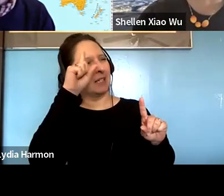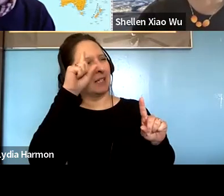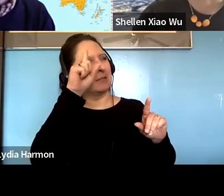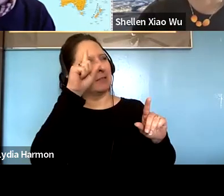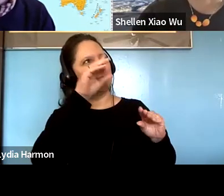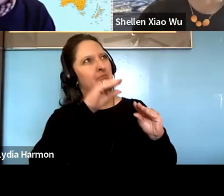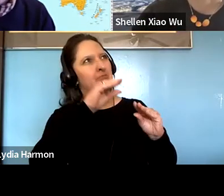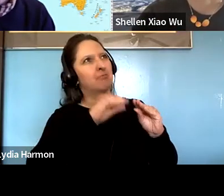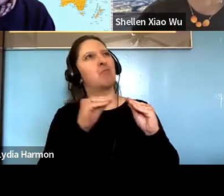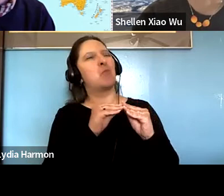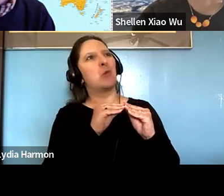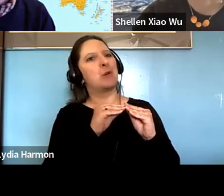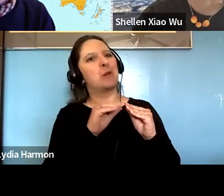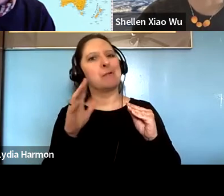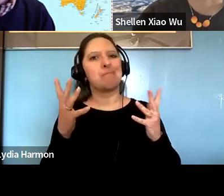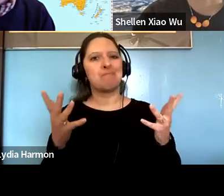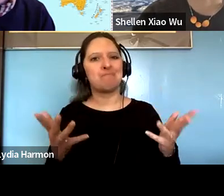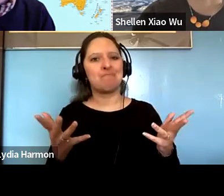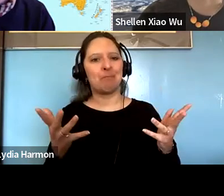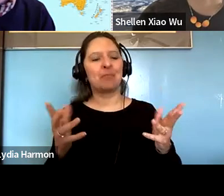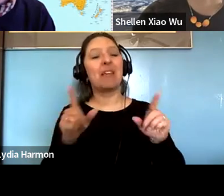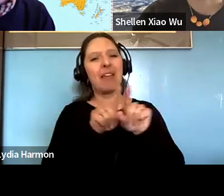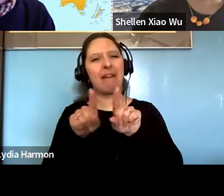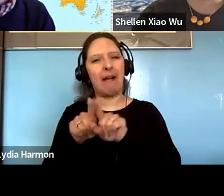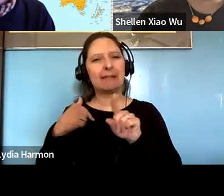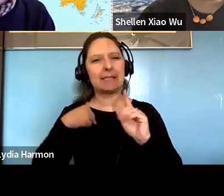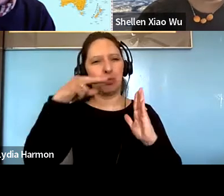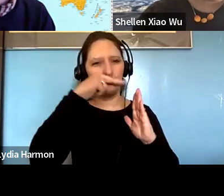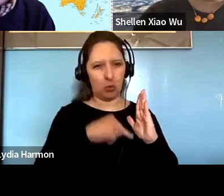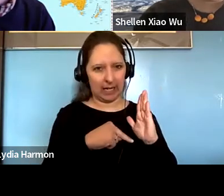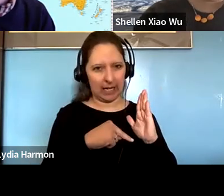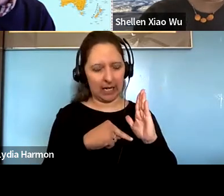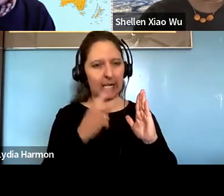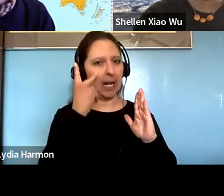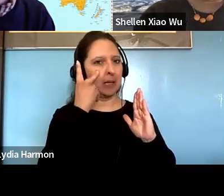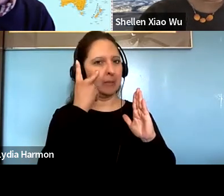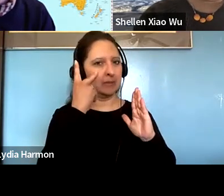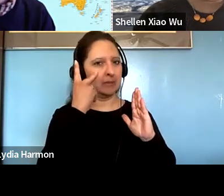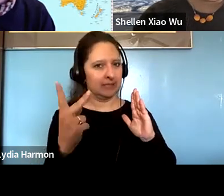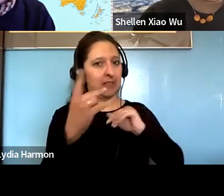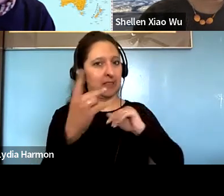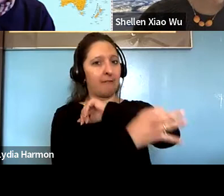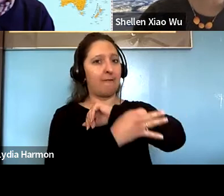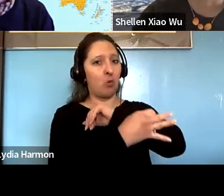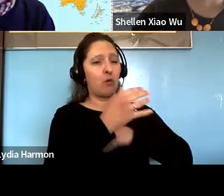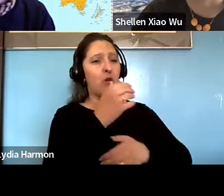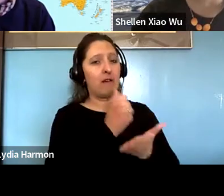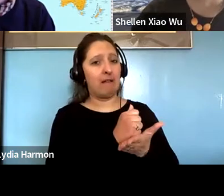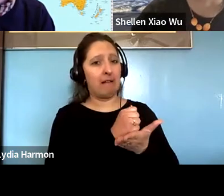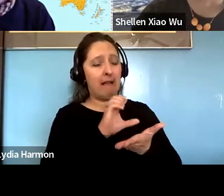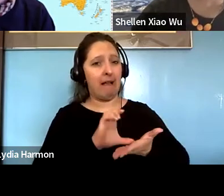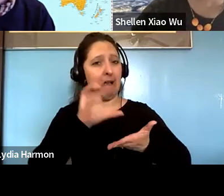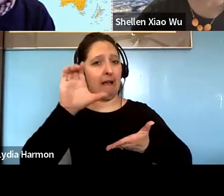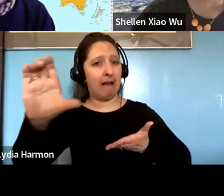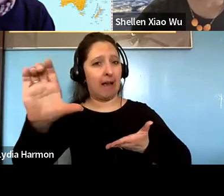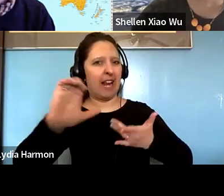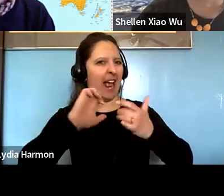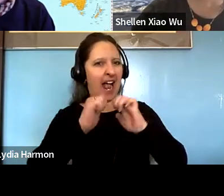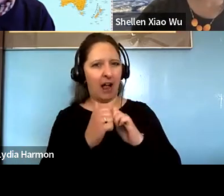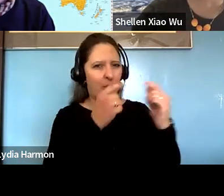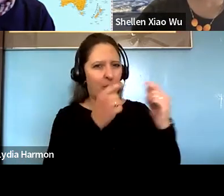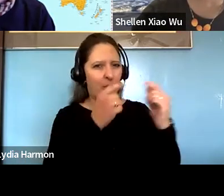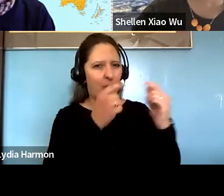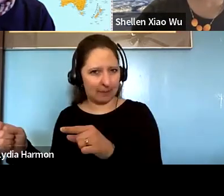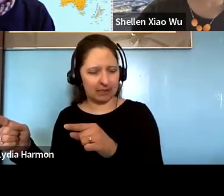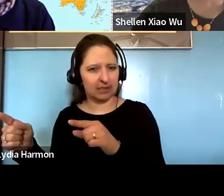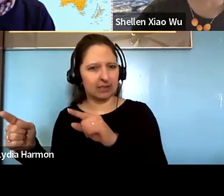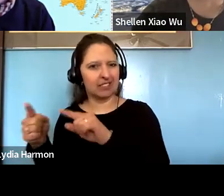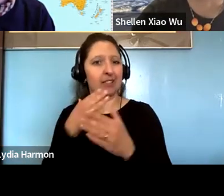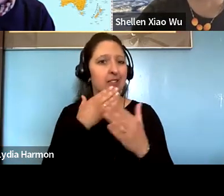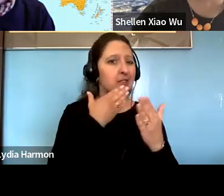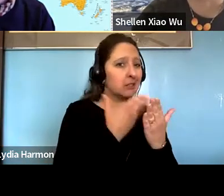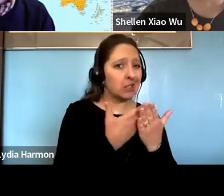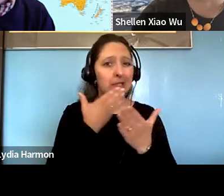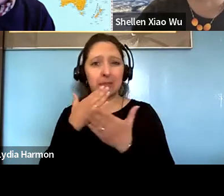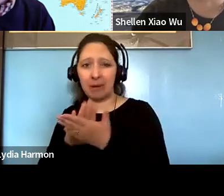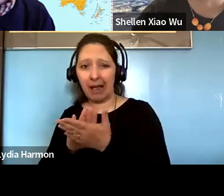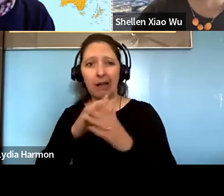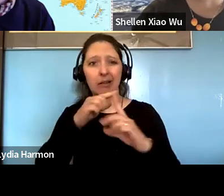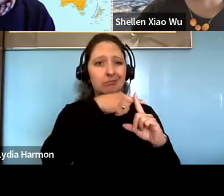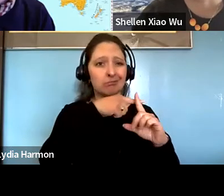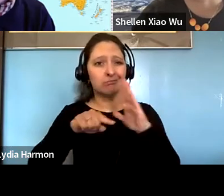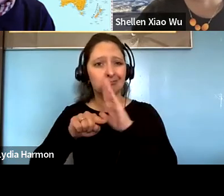Timothy Gill: What you know as i'm reading it and saying how foreign aid plays out in different places and and you're arguing about neither good nor bad, like, I guess, for me, I was thinking you know what what are.